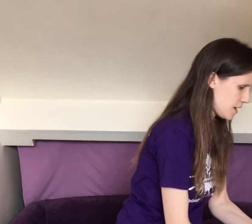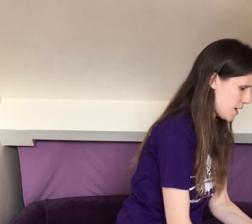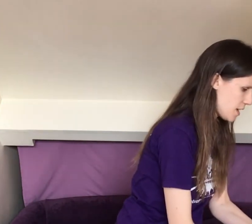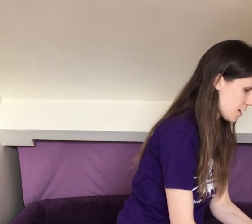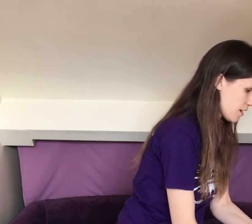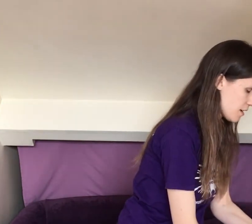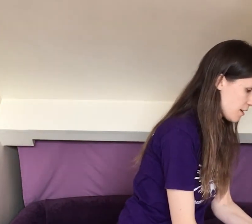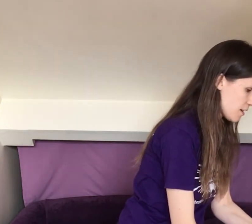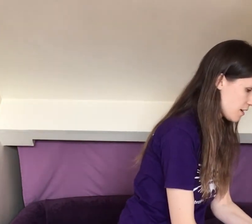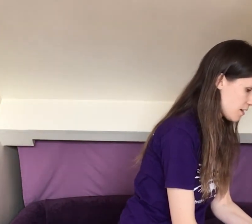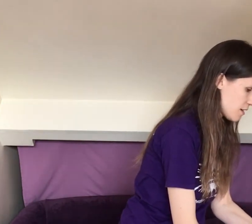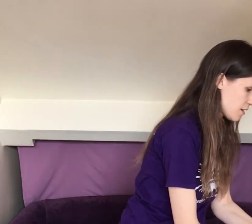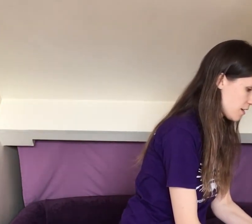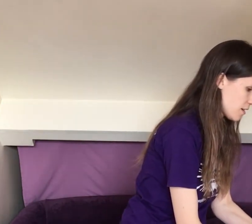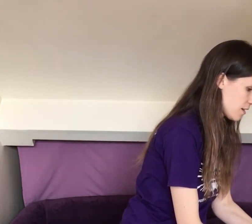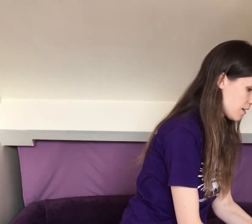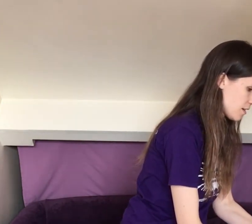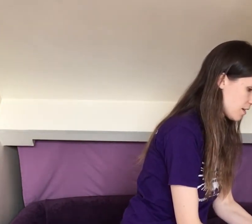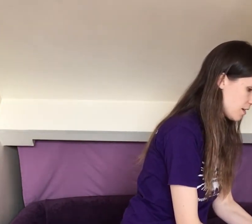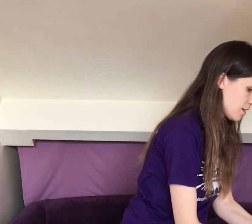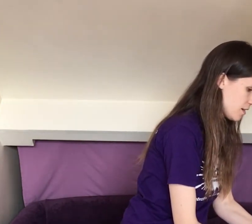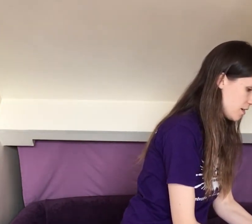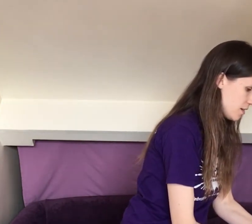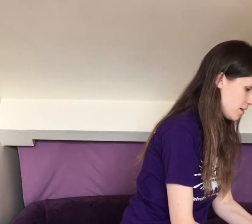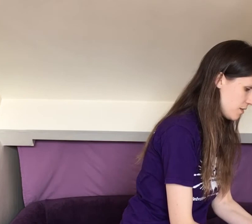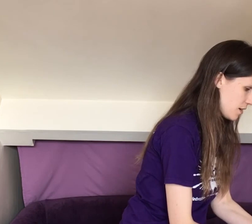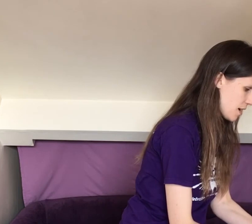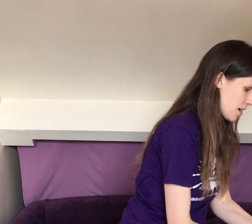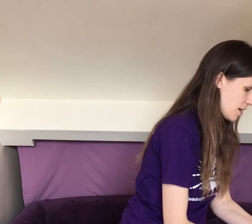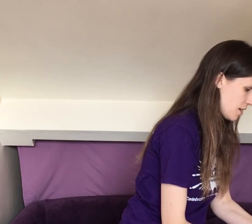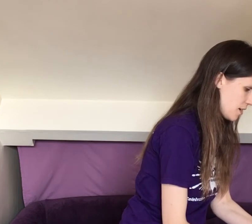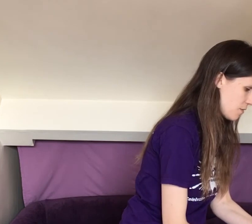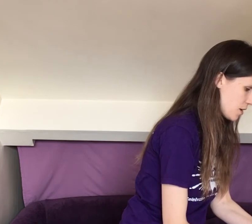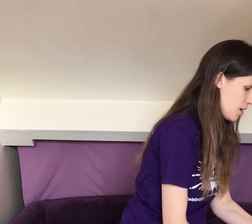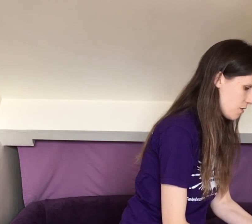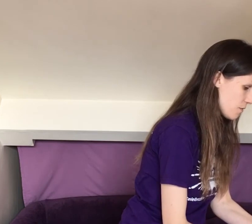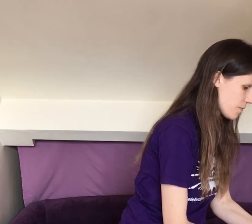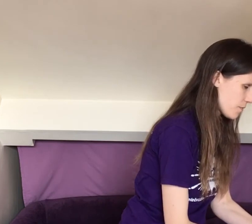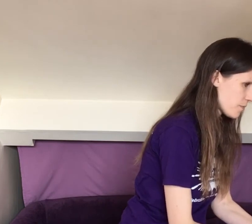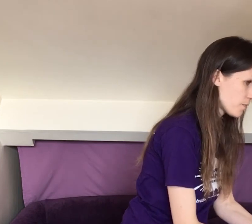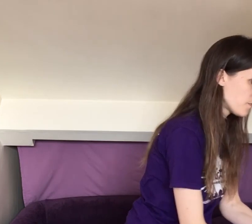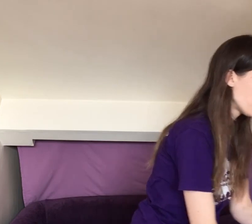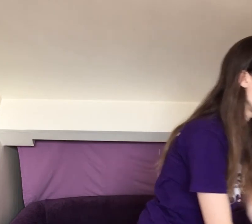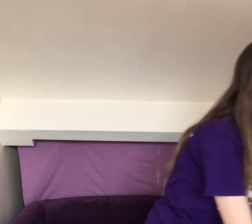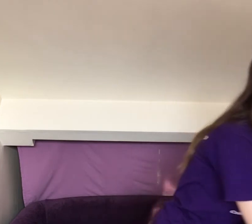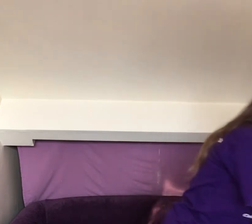let’s see. OK, here we go.